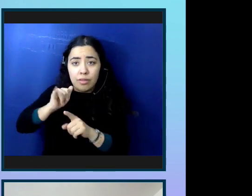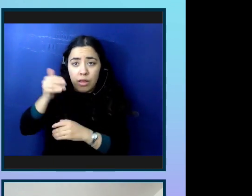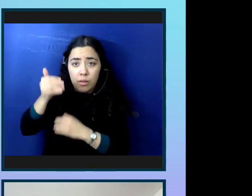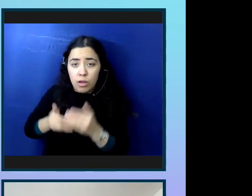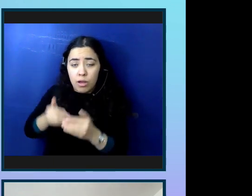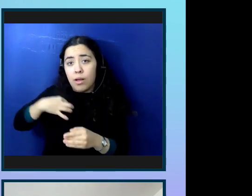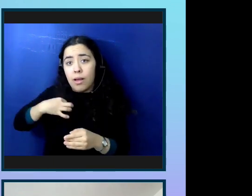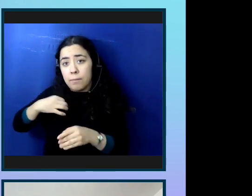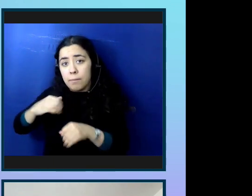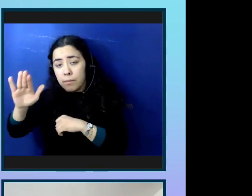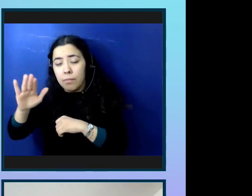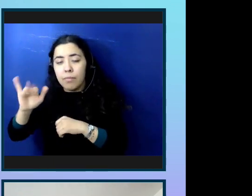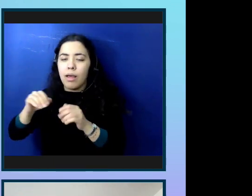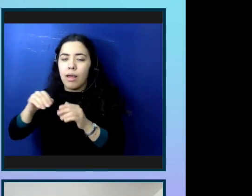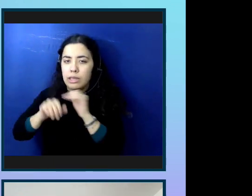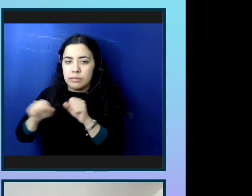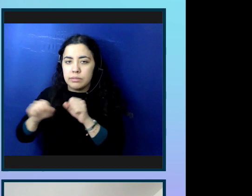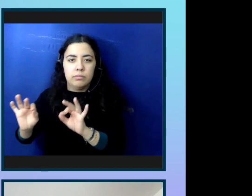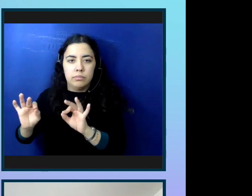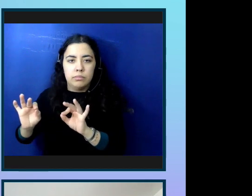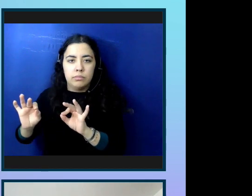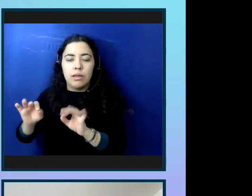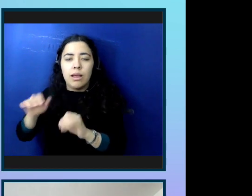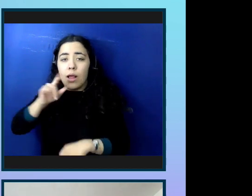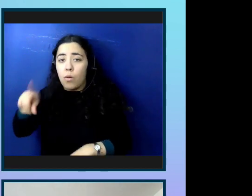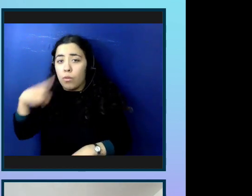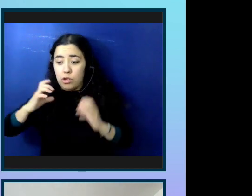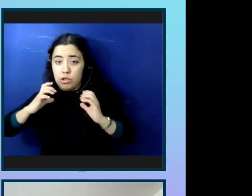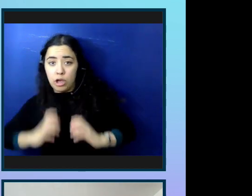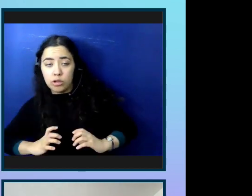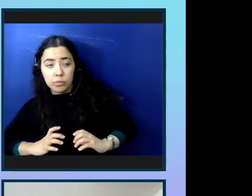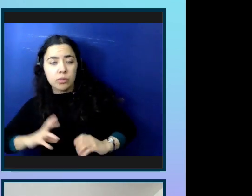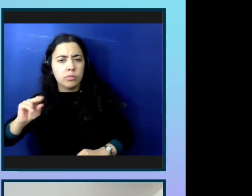Accessibility isn't just for customer facing stuff like your things need to be accessible too,